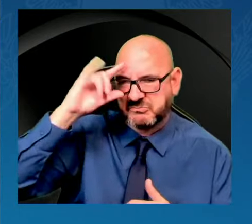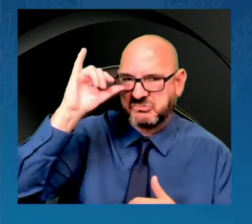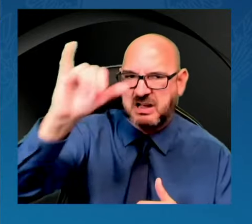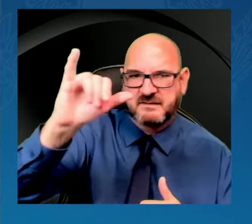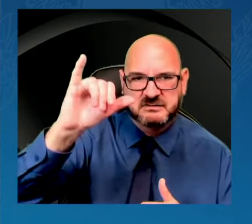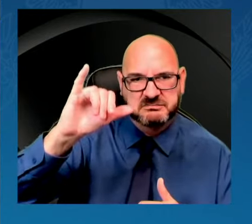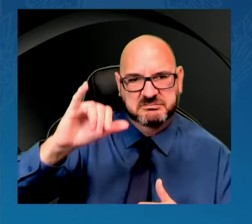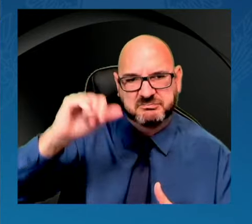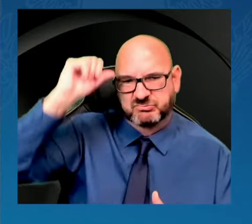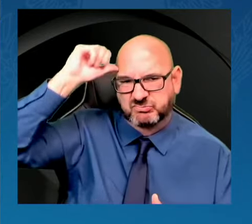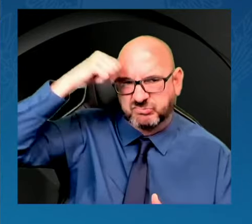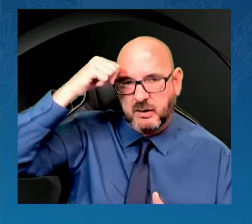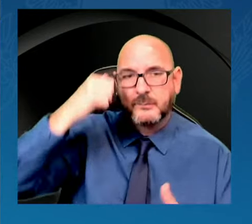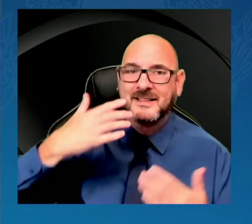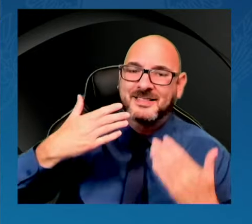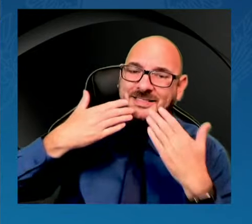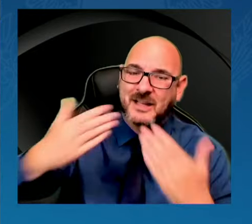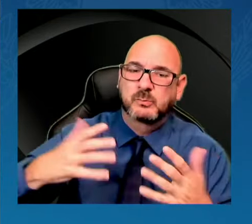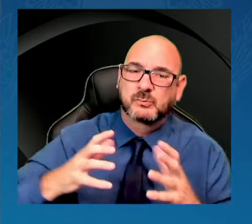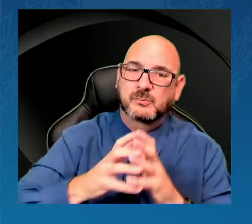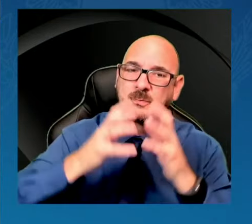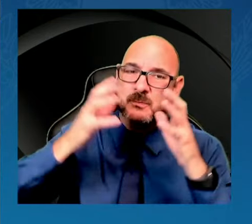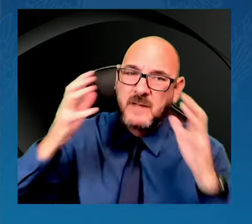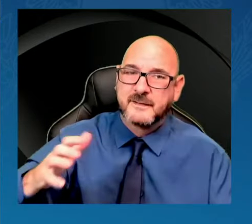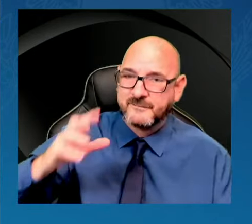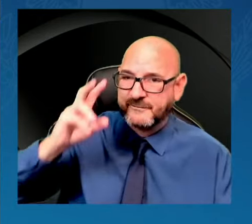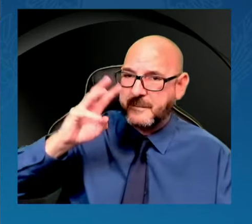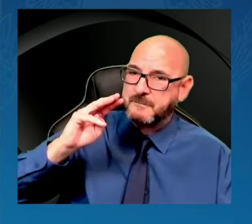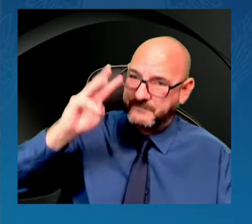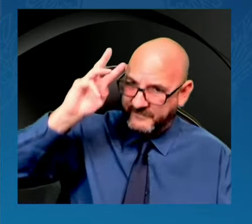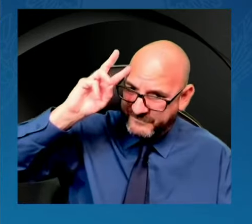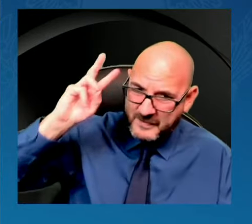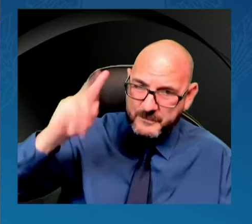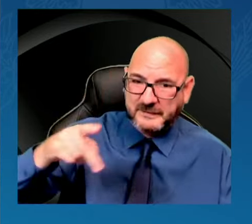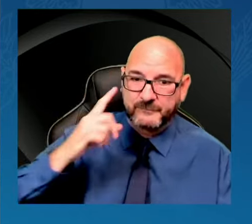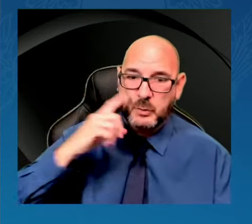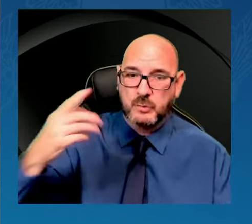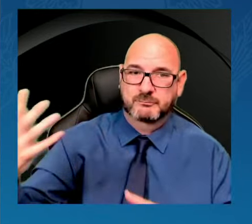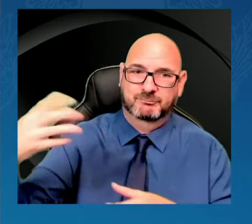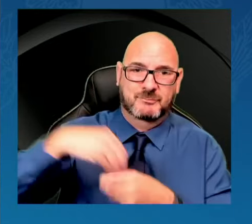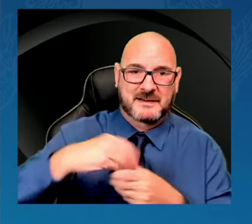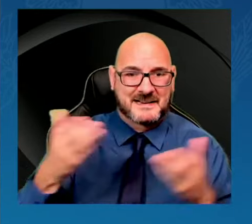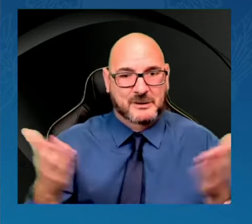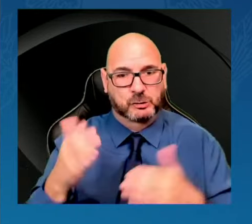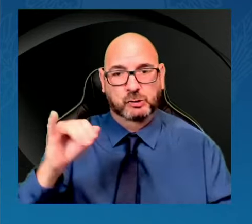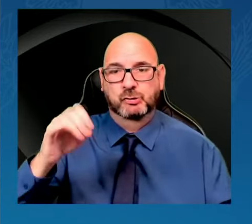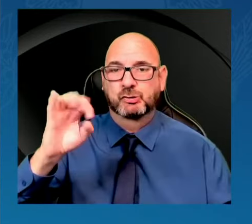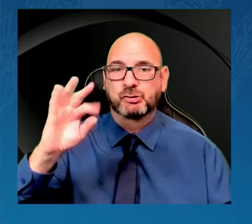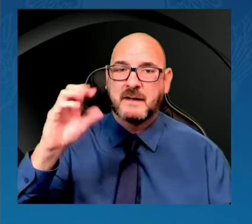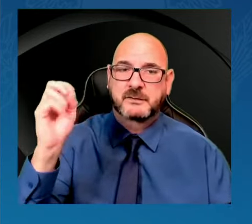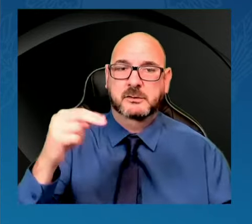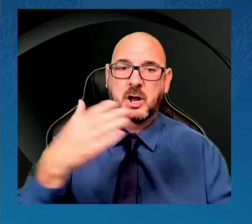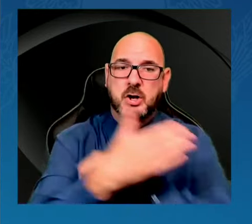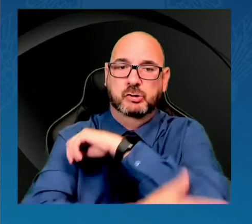Representative Pettersen: -- for joining us in Jefferson County and in Colorado. And, Sasha, thank you for your leadership and advocacy